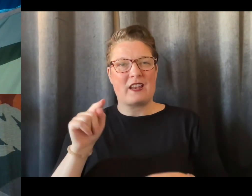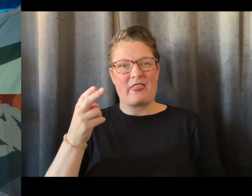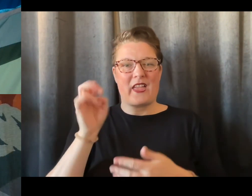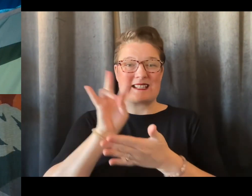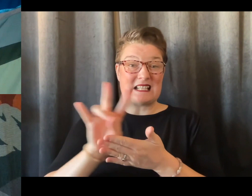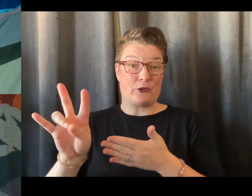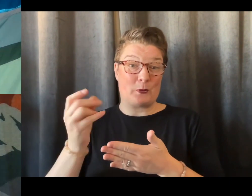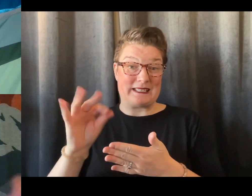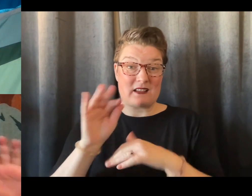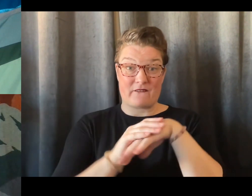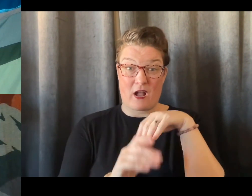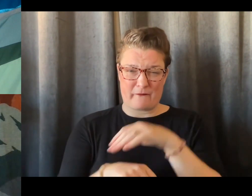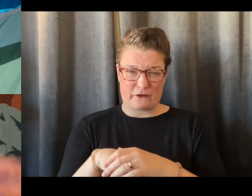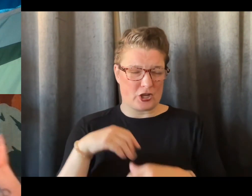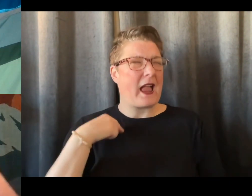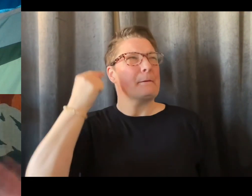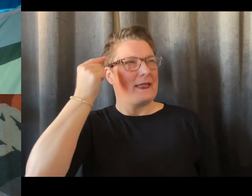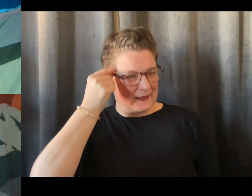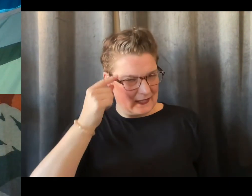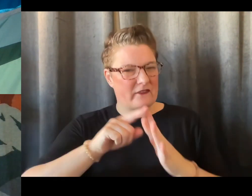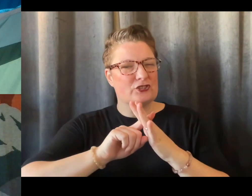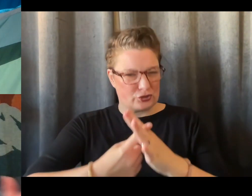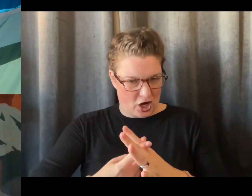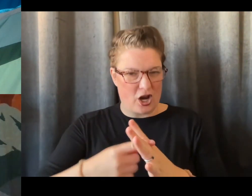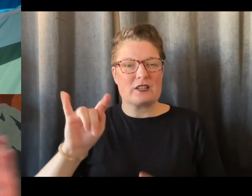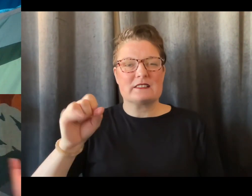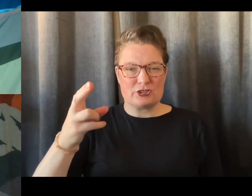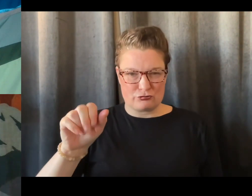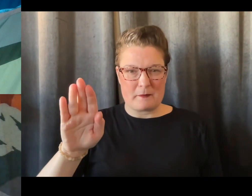I believe that it starts at Tisha B'Av till Rosh Hashanah So the point